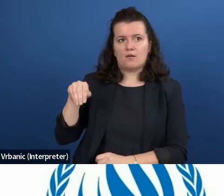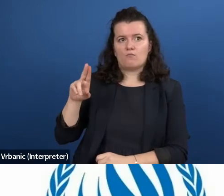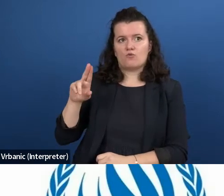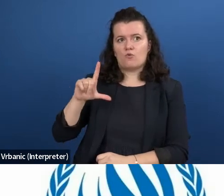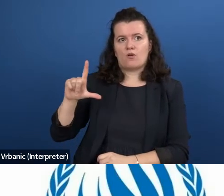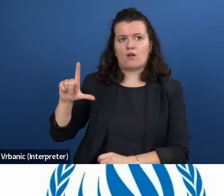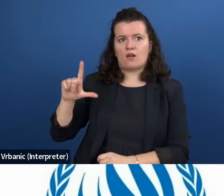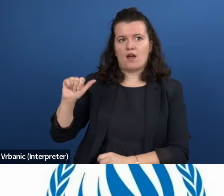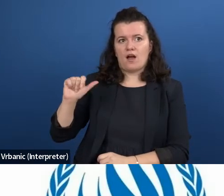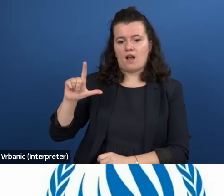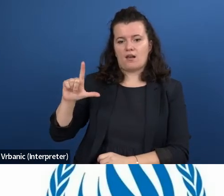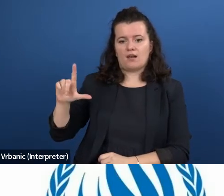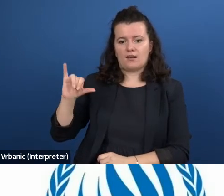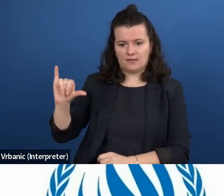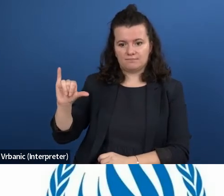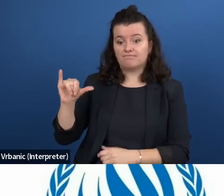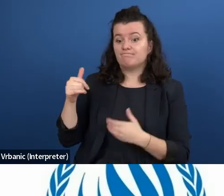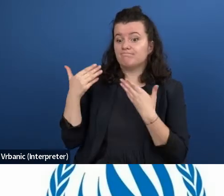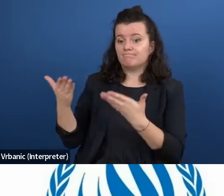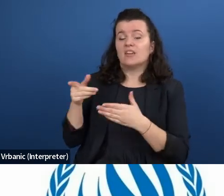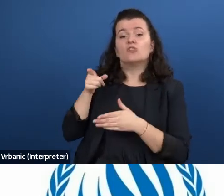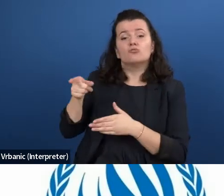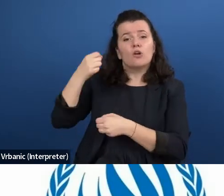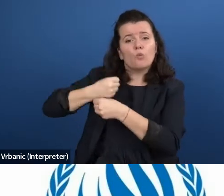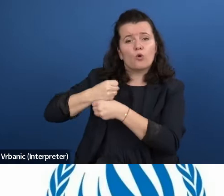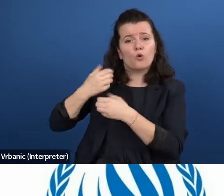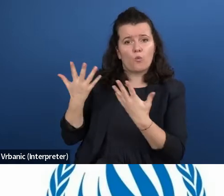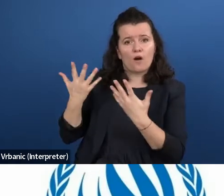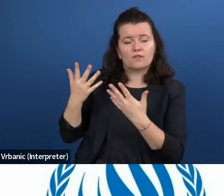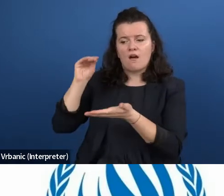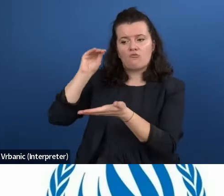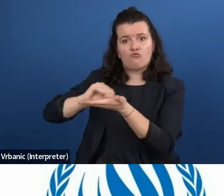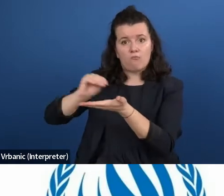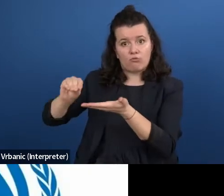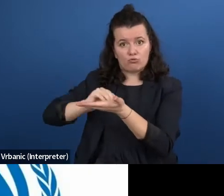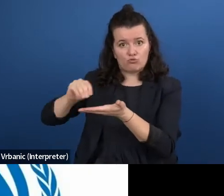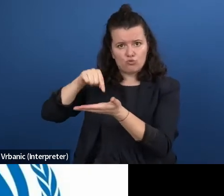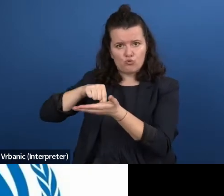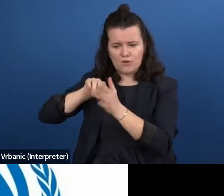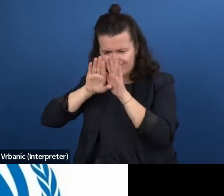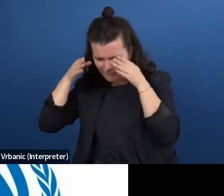what is her view and which are instruments women and girls with disabilities to prevent